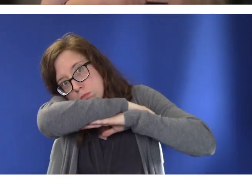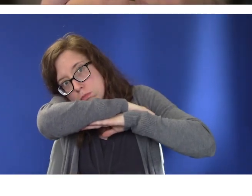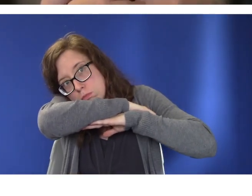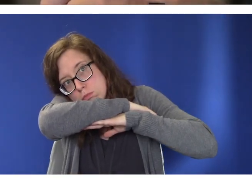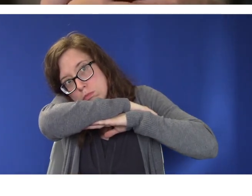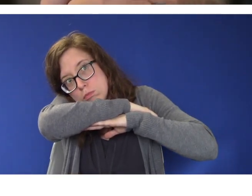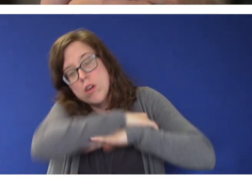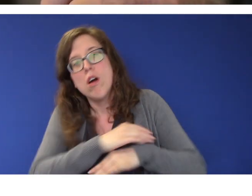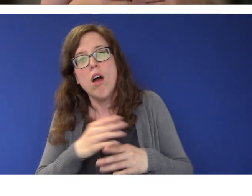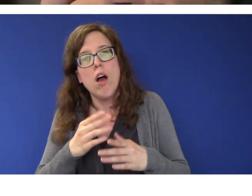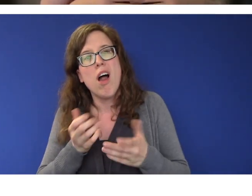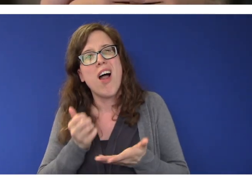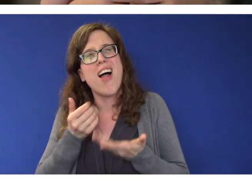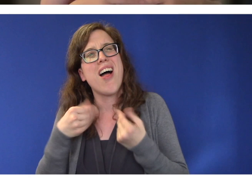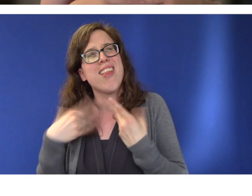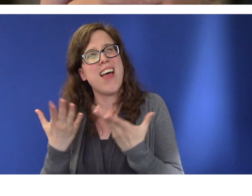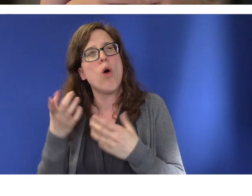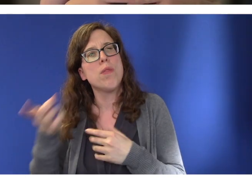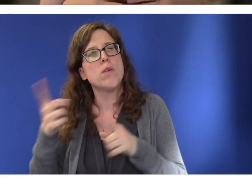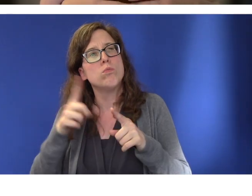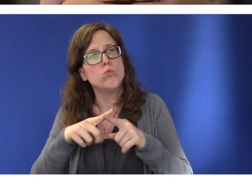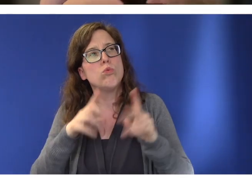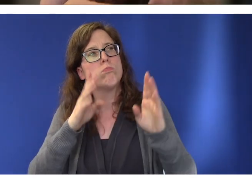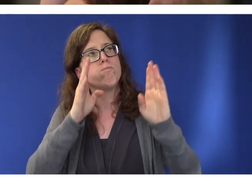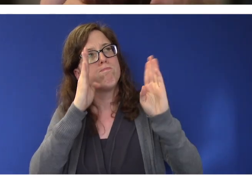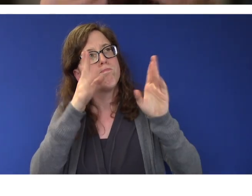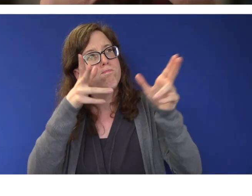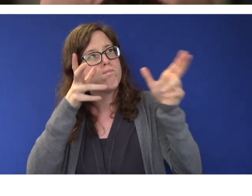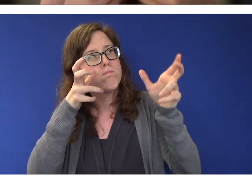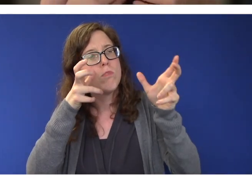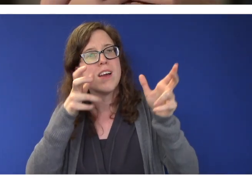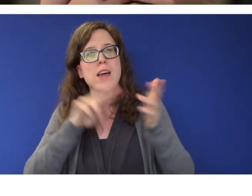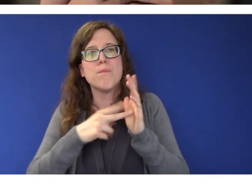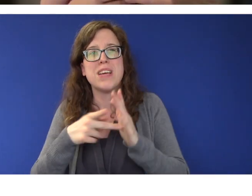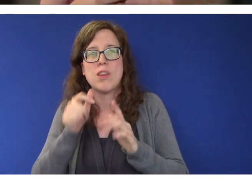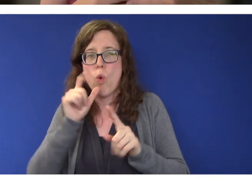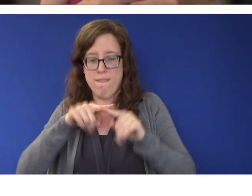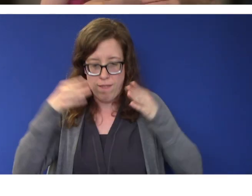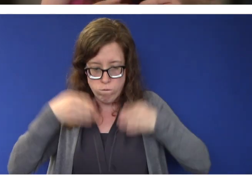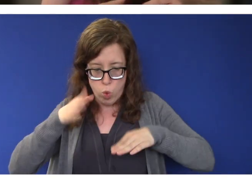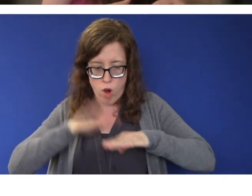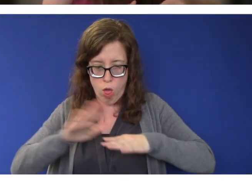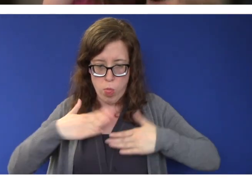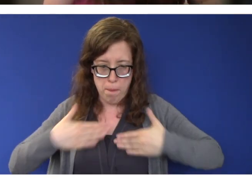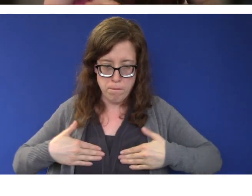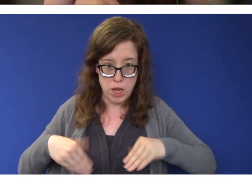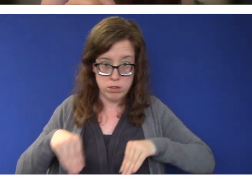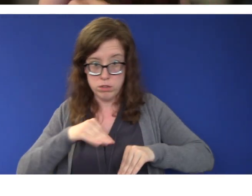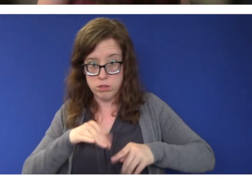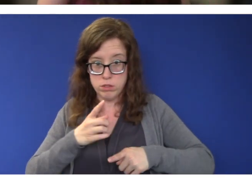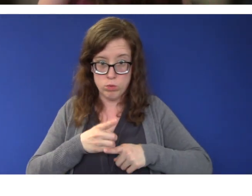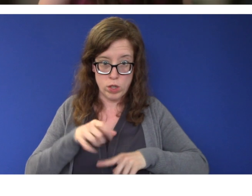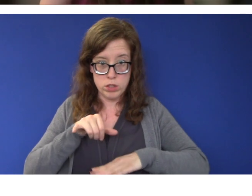focus can be on learning and they're not just focused on maintaining their body’s posture.